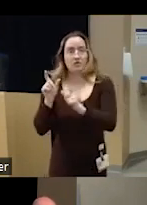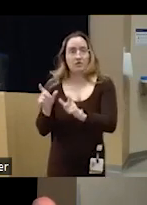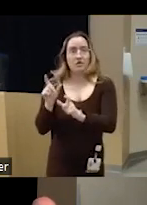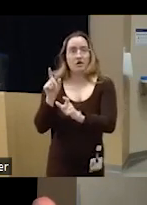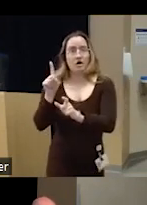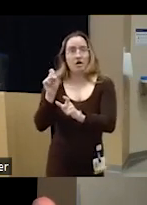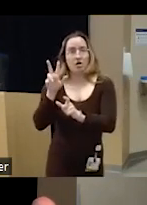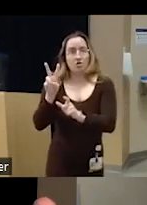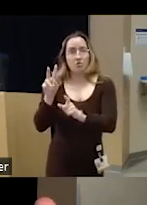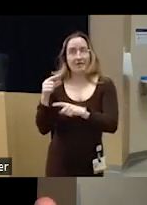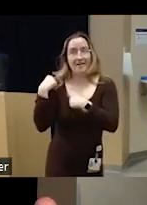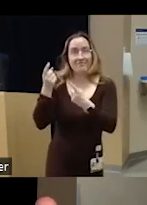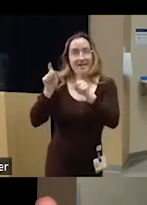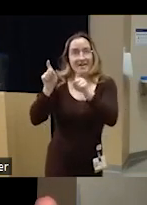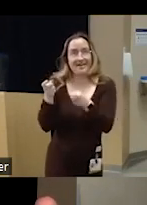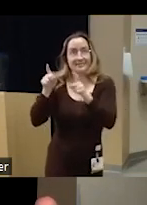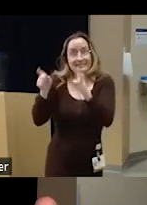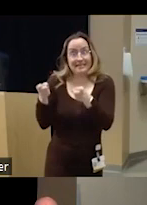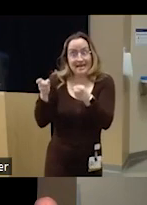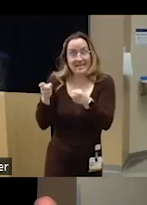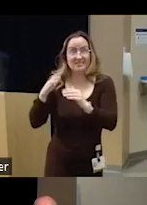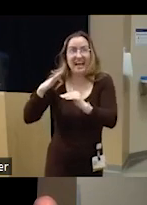them have been cited at least 132 times. So these